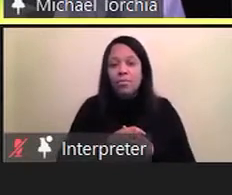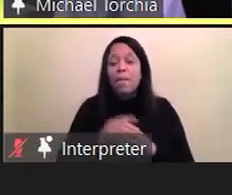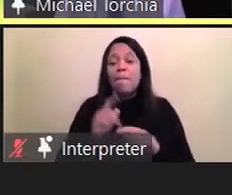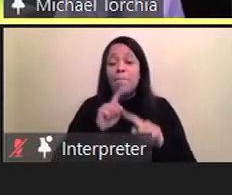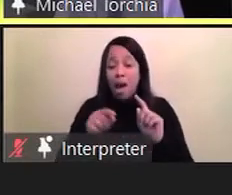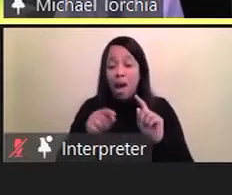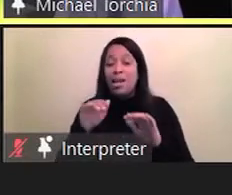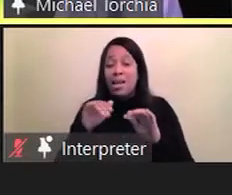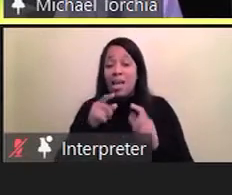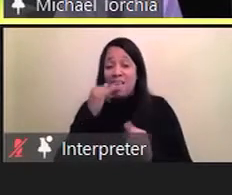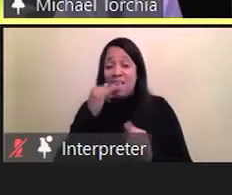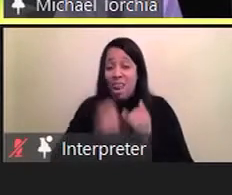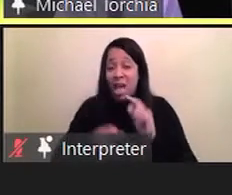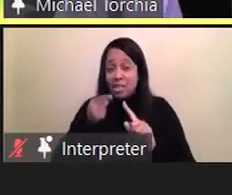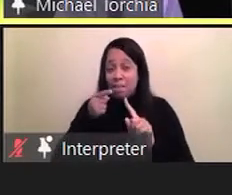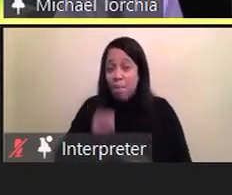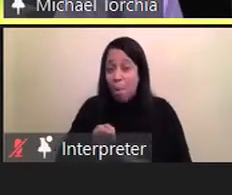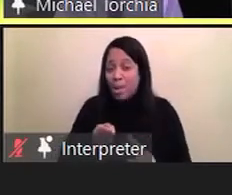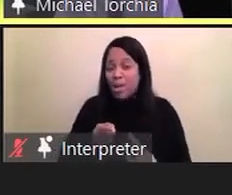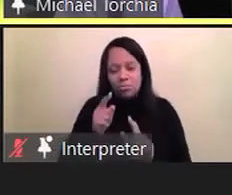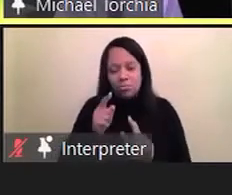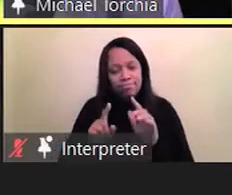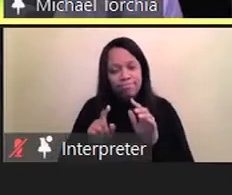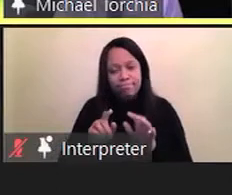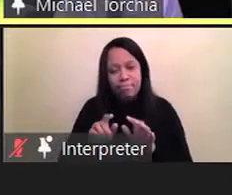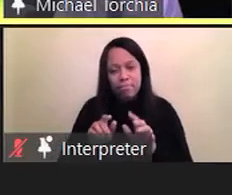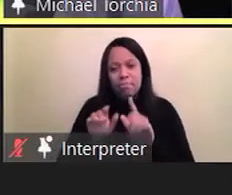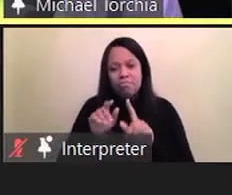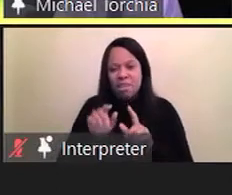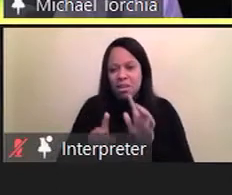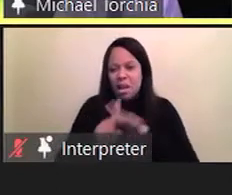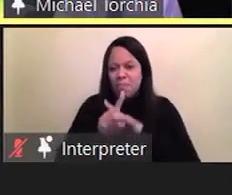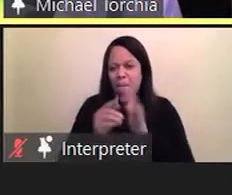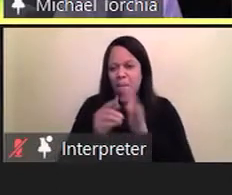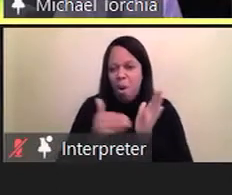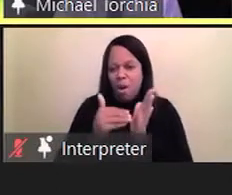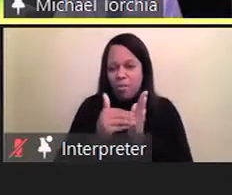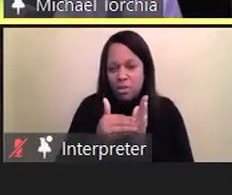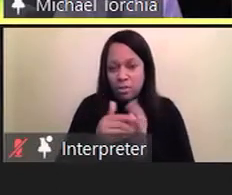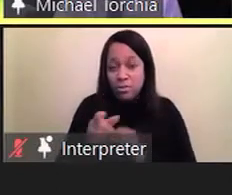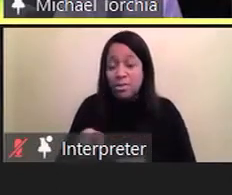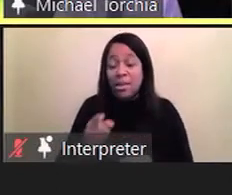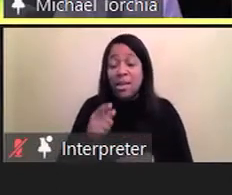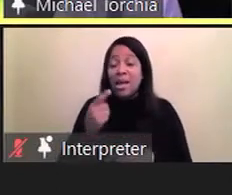comes up very often. The court will not consider the fairness to other employees.